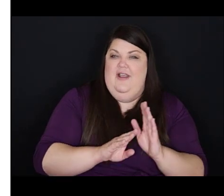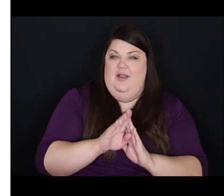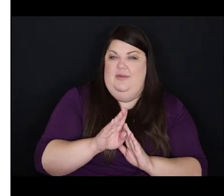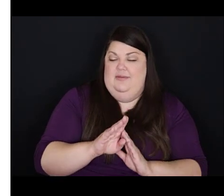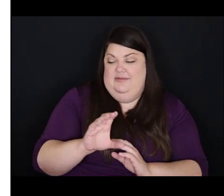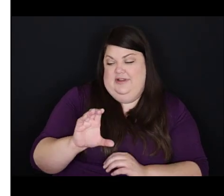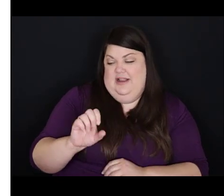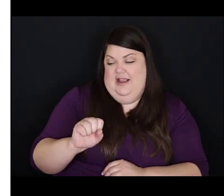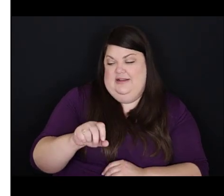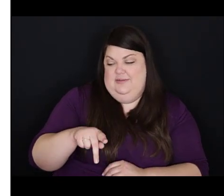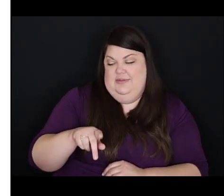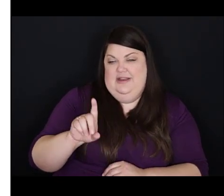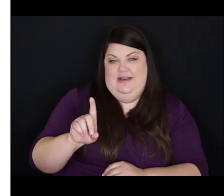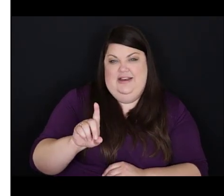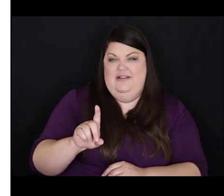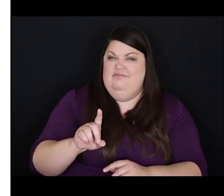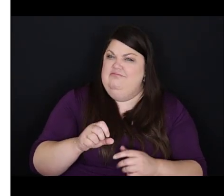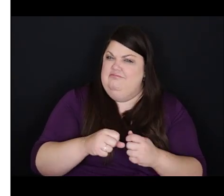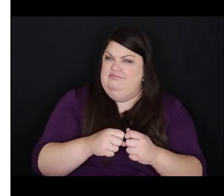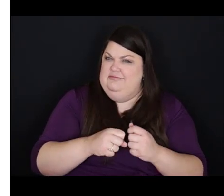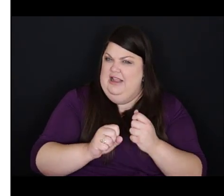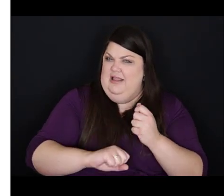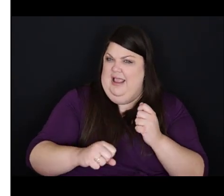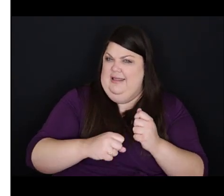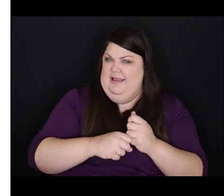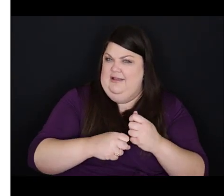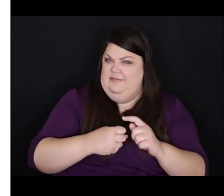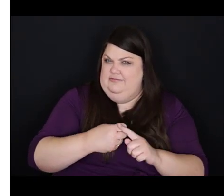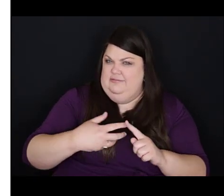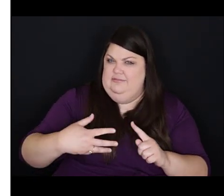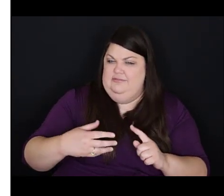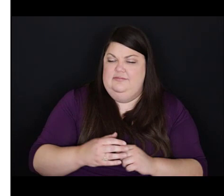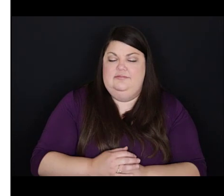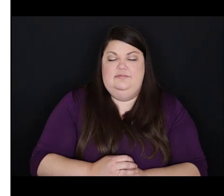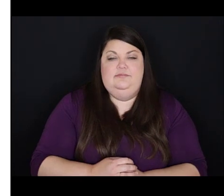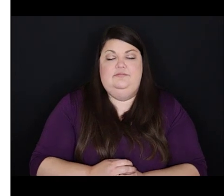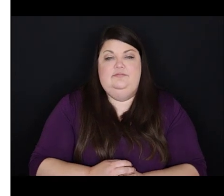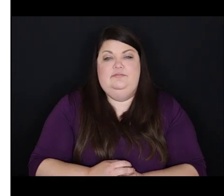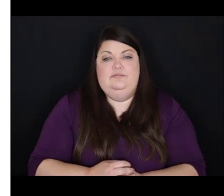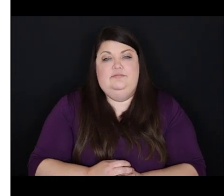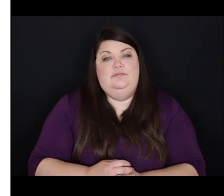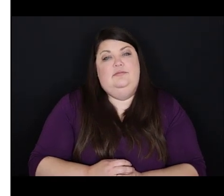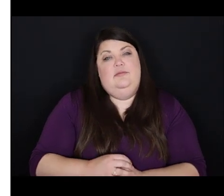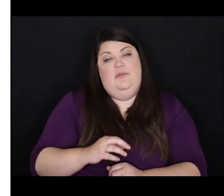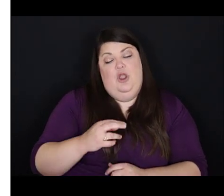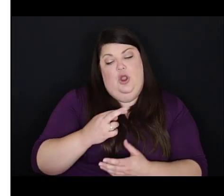is a lengthy Description. The Rehabilitation Act and its implementing regulations require